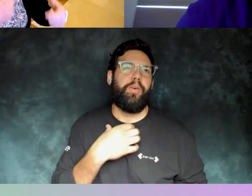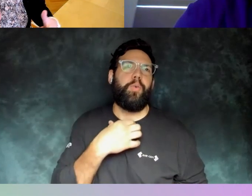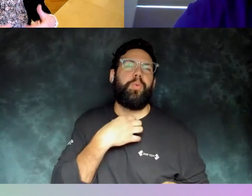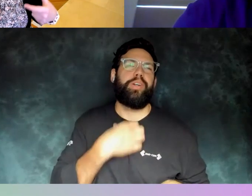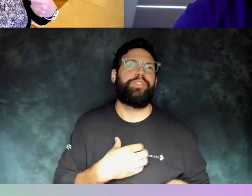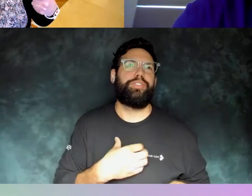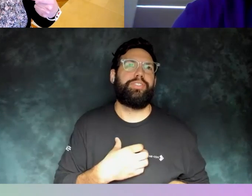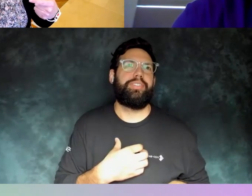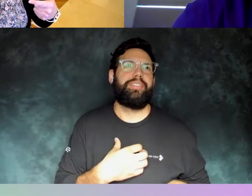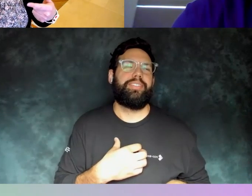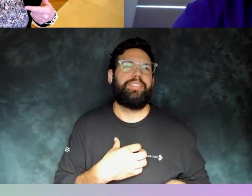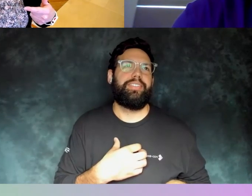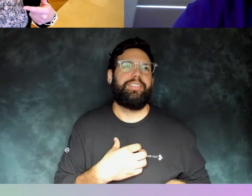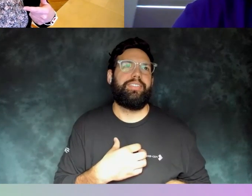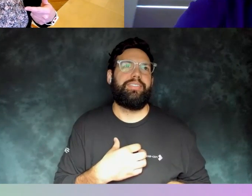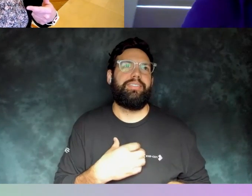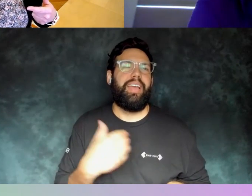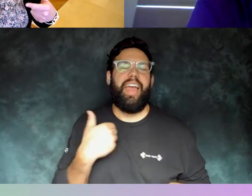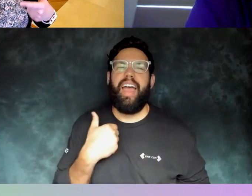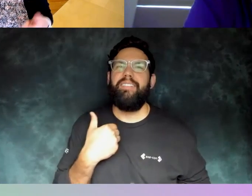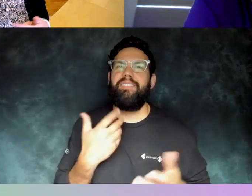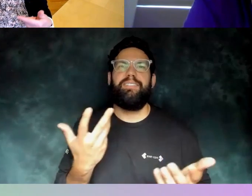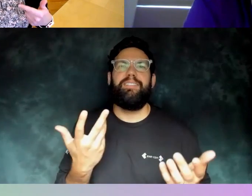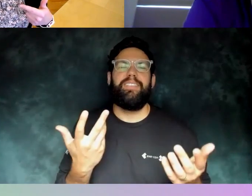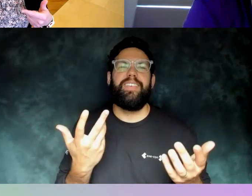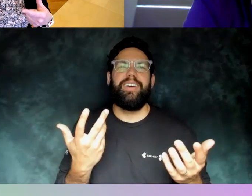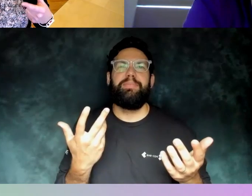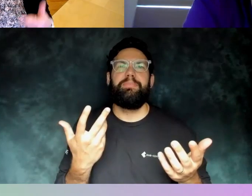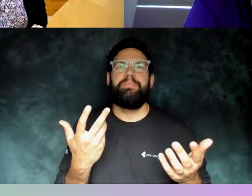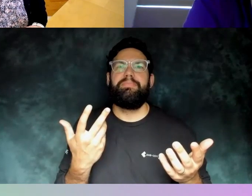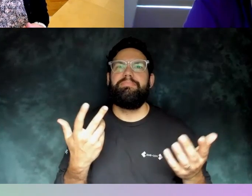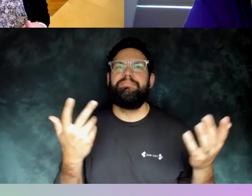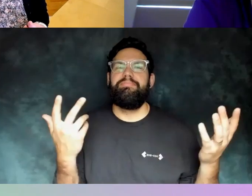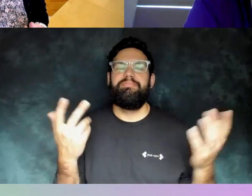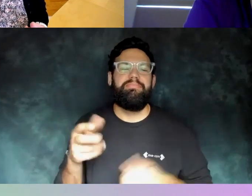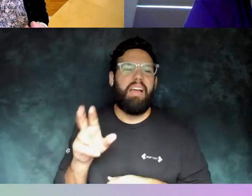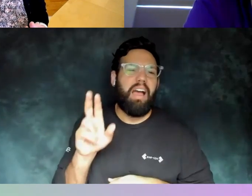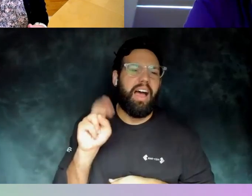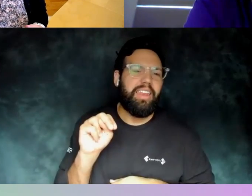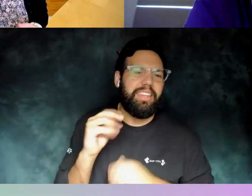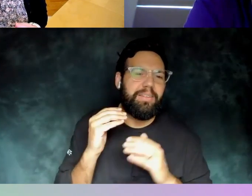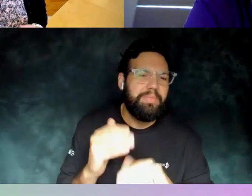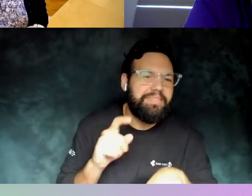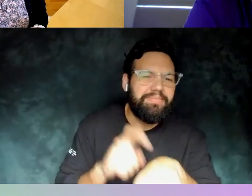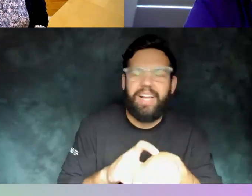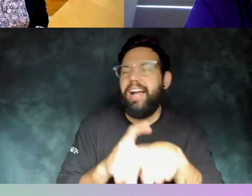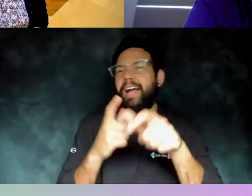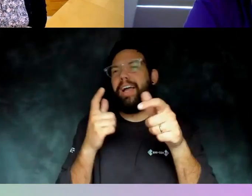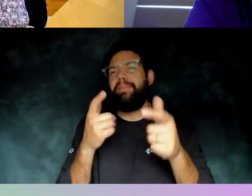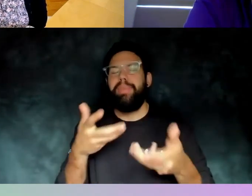Thank you. I think we have time for one more. I love other questions that have been posted and thank you for